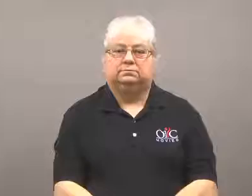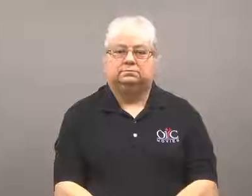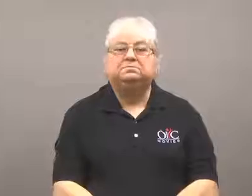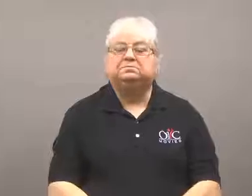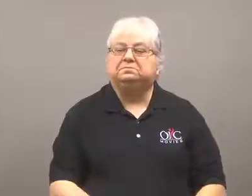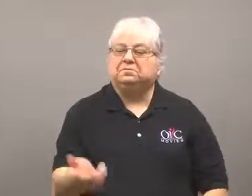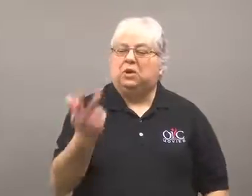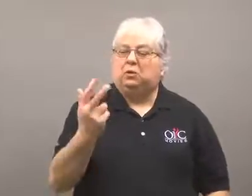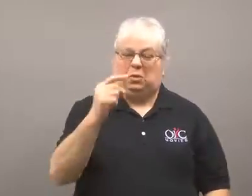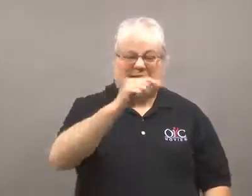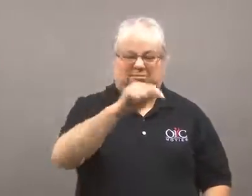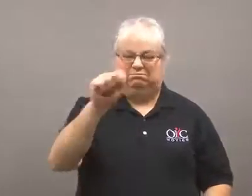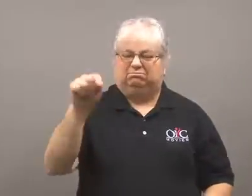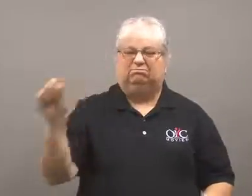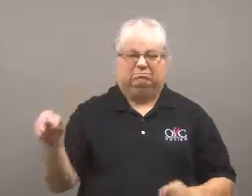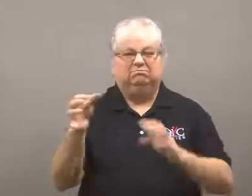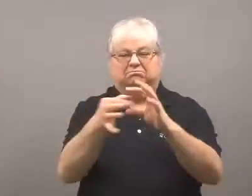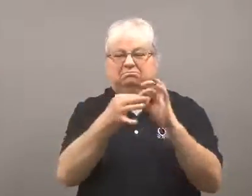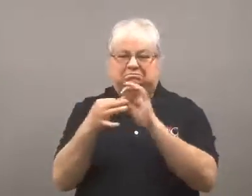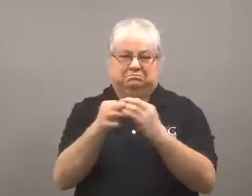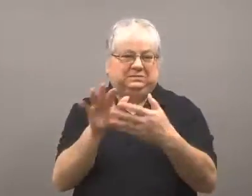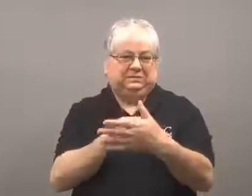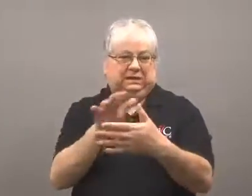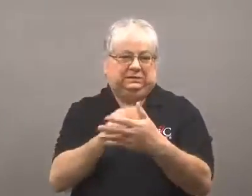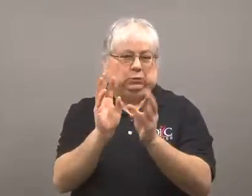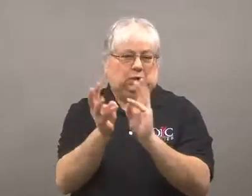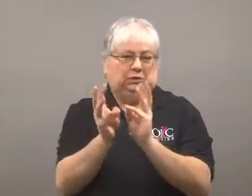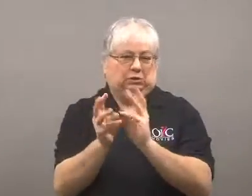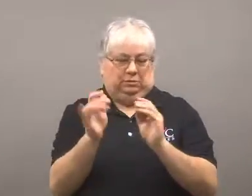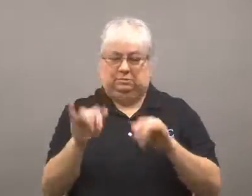Three entities cooperated in a study on the weather.